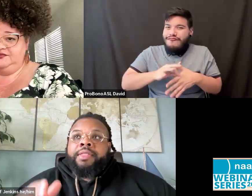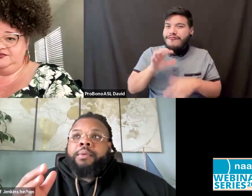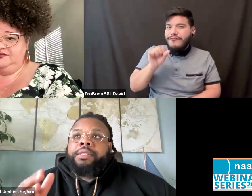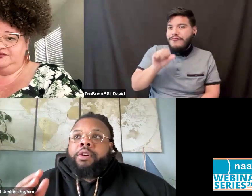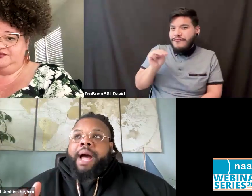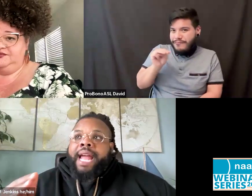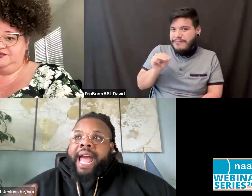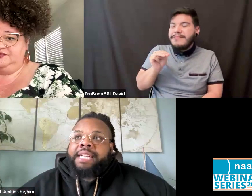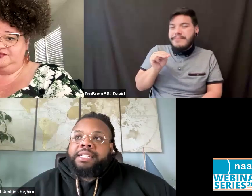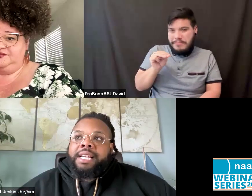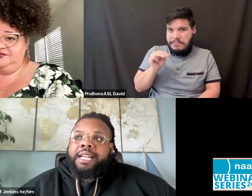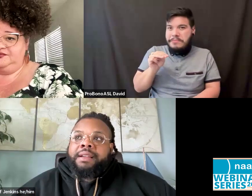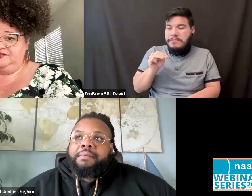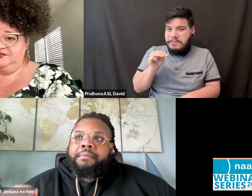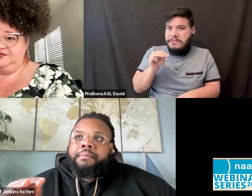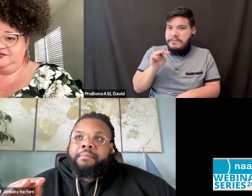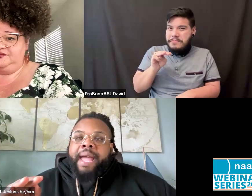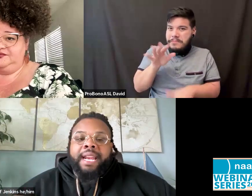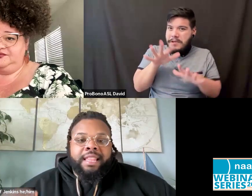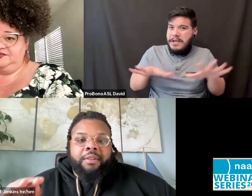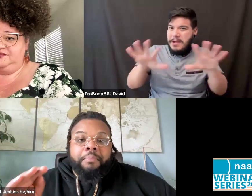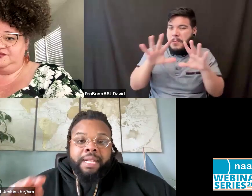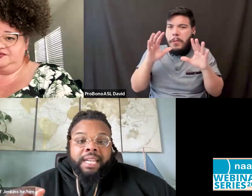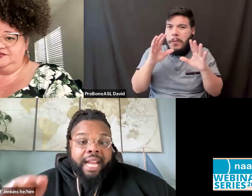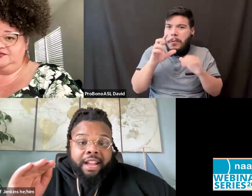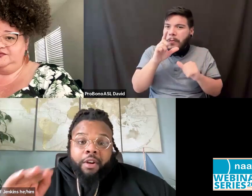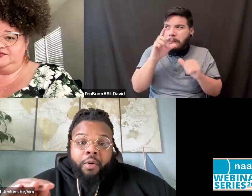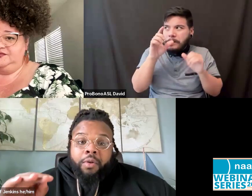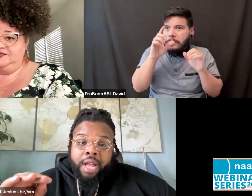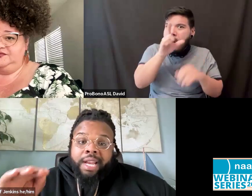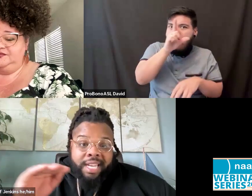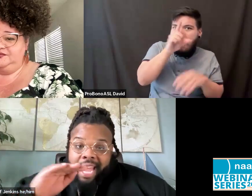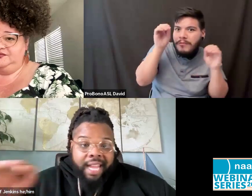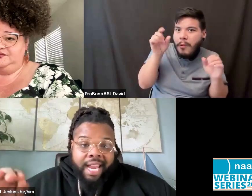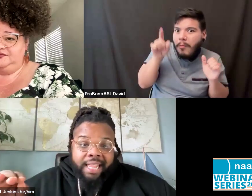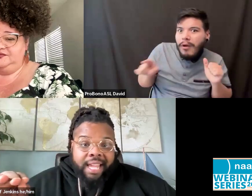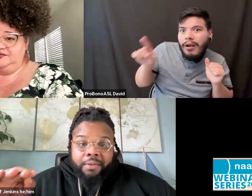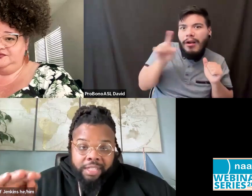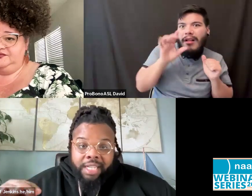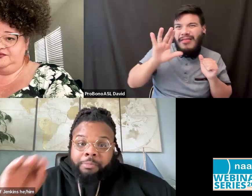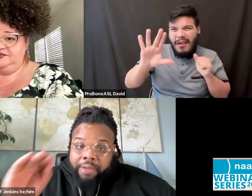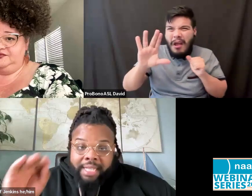there was nobody actually making it their mission. Like their whole dedicated field was just plus